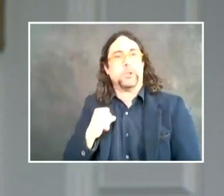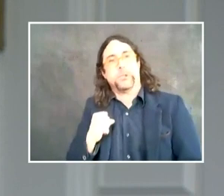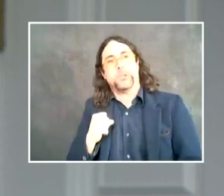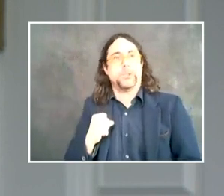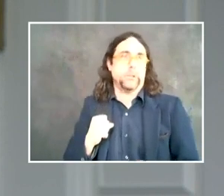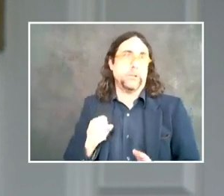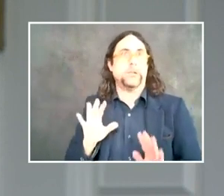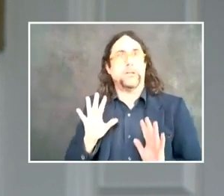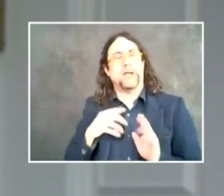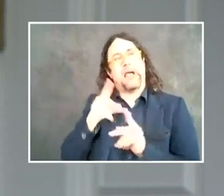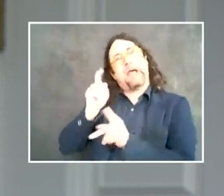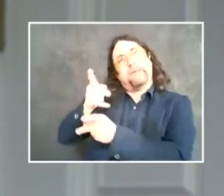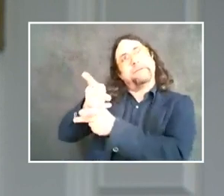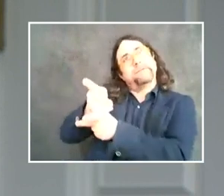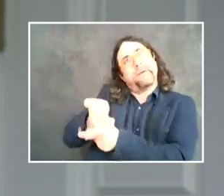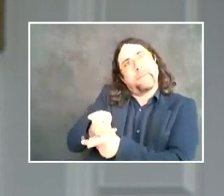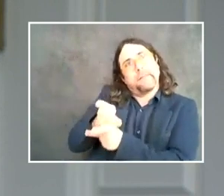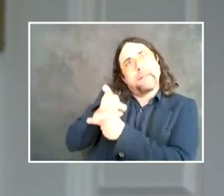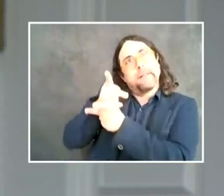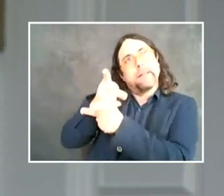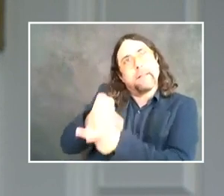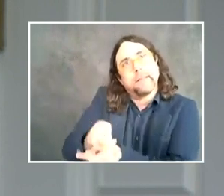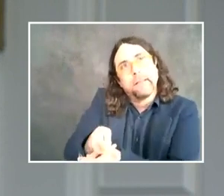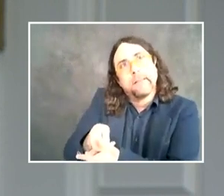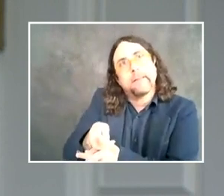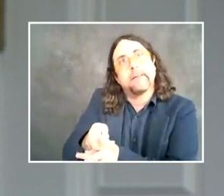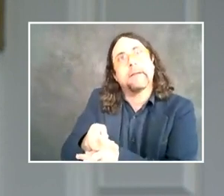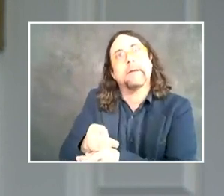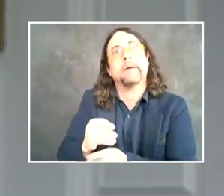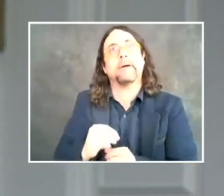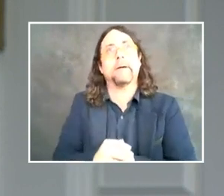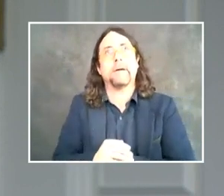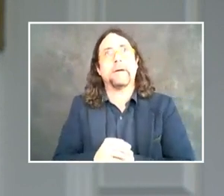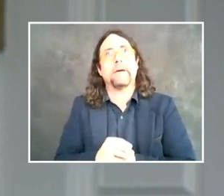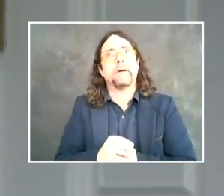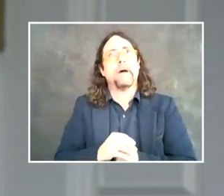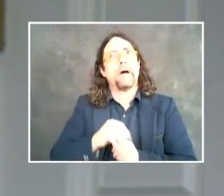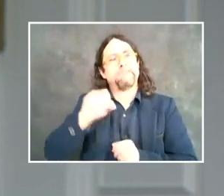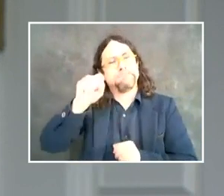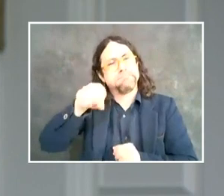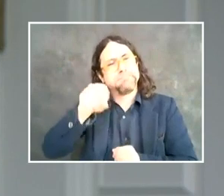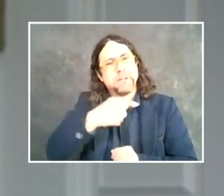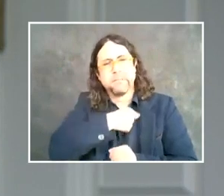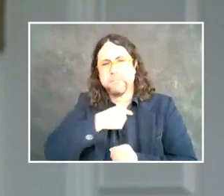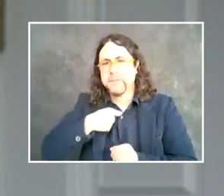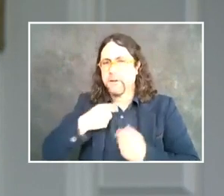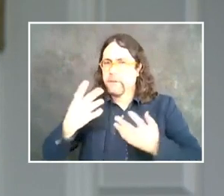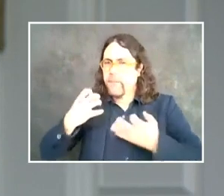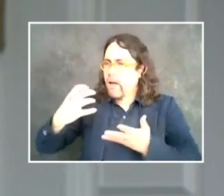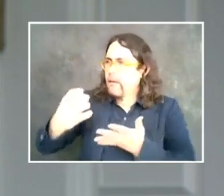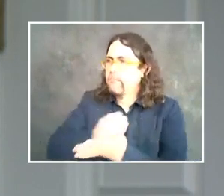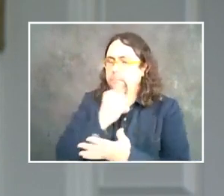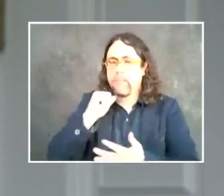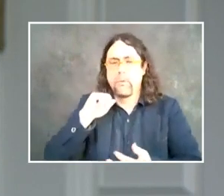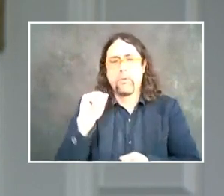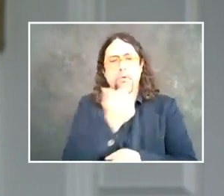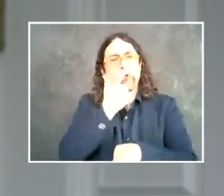OF COURSE, WE'RE LOOKING AT ANY AND ALL EMPLOYEES OF THE NYPD. HOW TO GET THE MOST OUT OF WHAT WE USE.